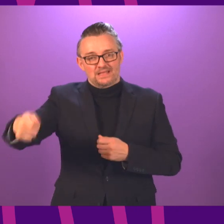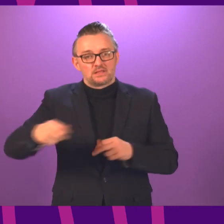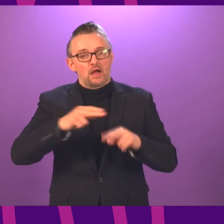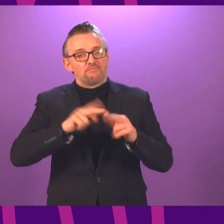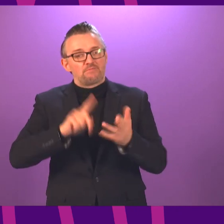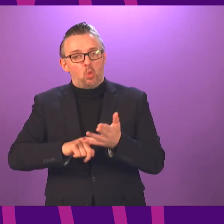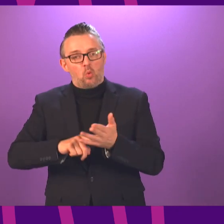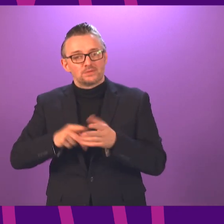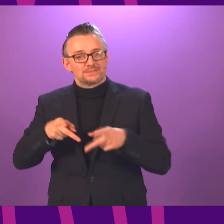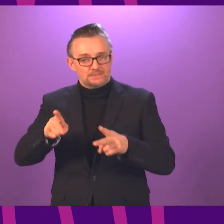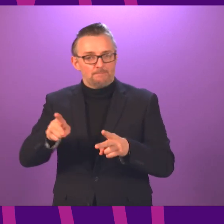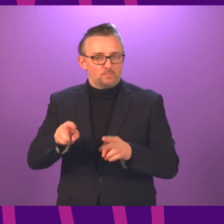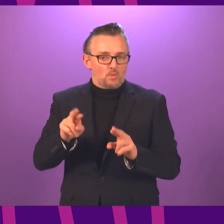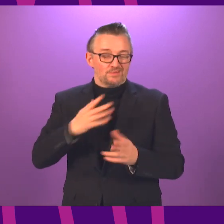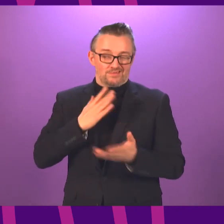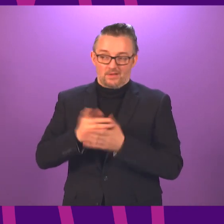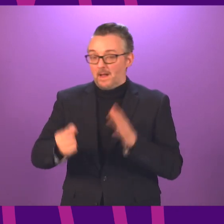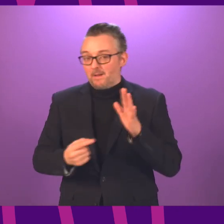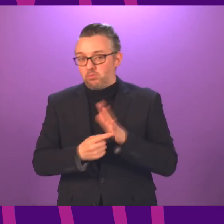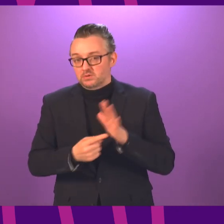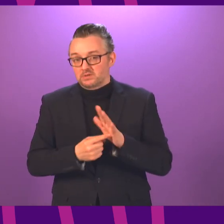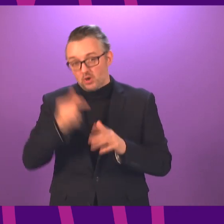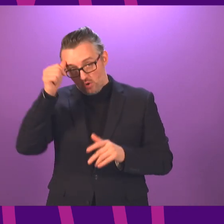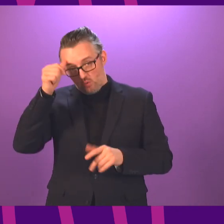because that is really important. There will be a requirement in England for that, just